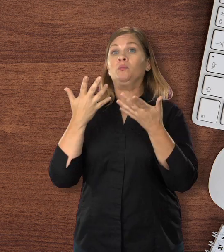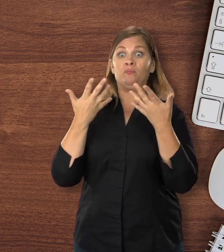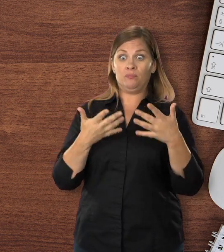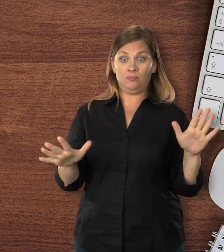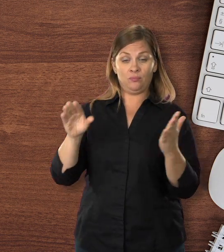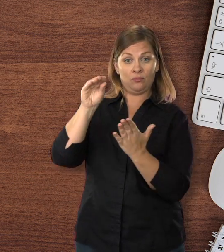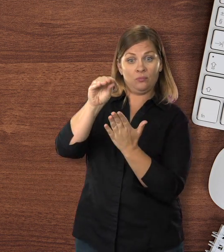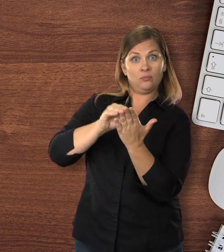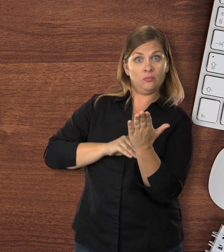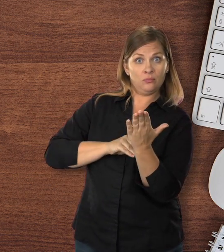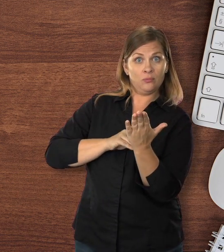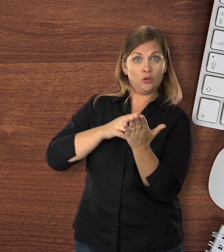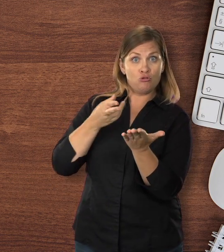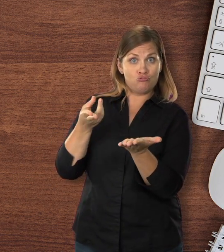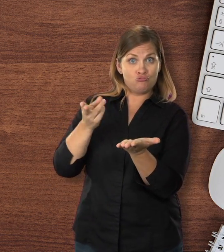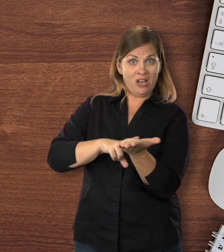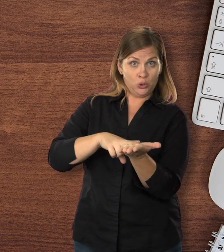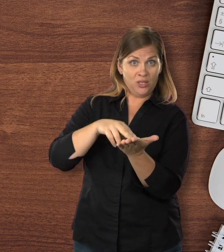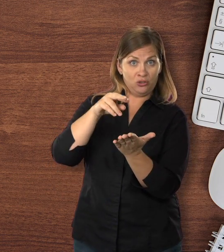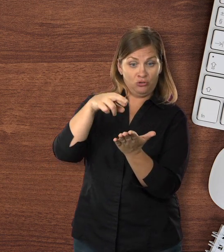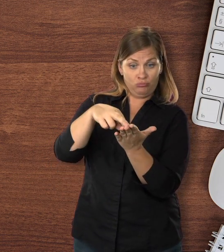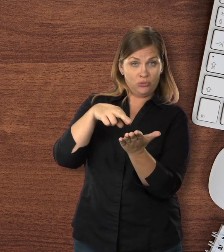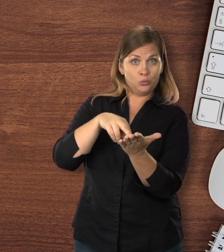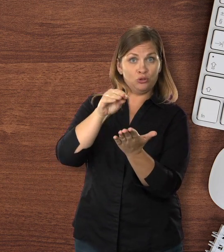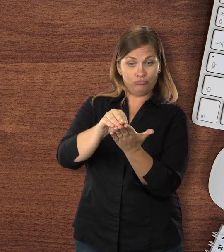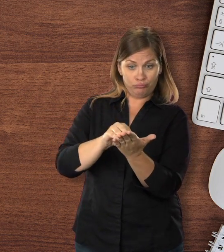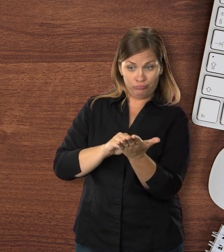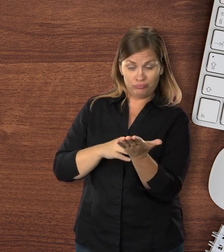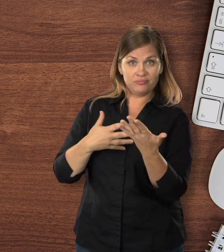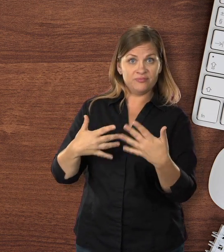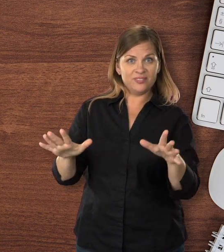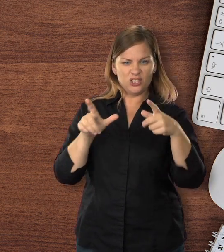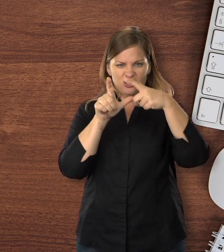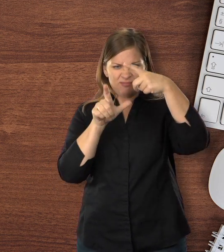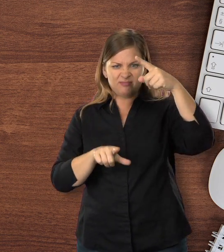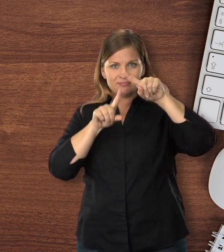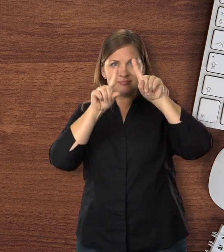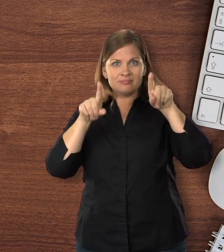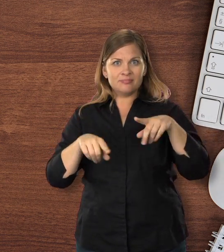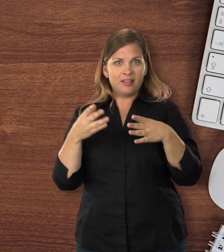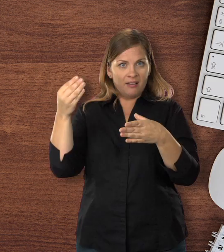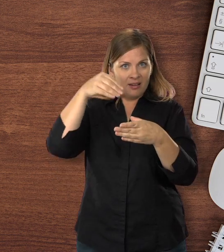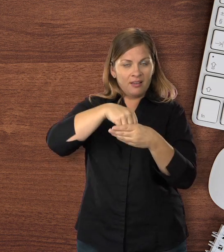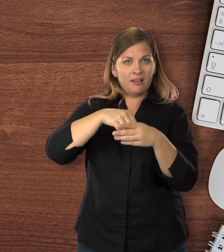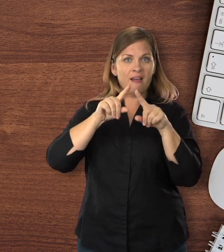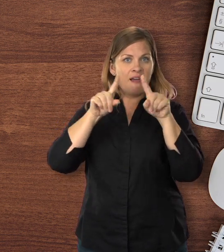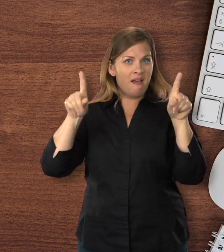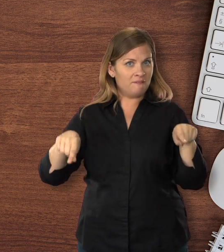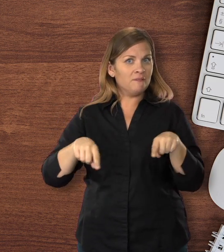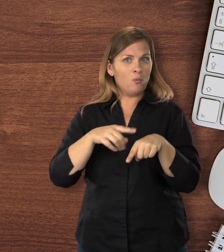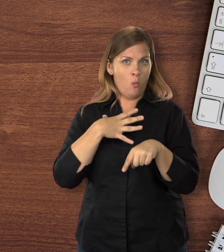Hopefully you know one that works for you and showed it to your witness. Now that you've finished your registration,